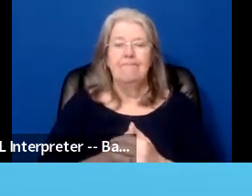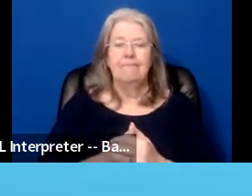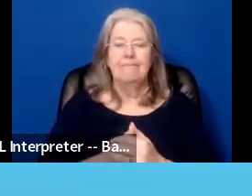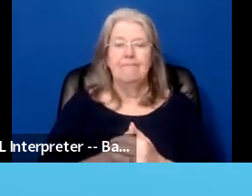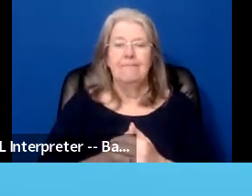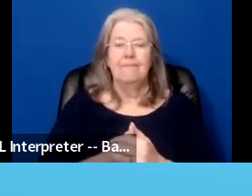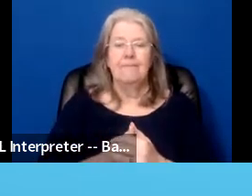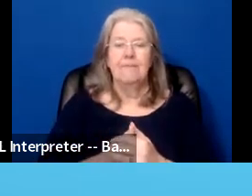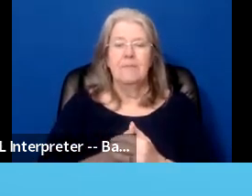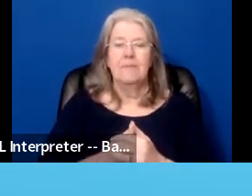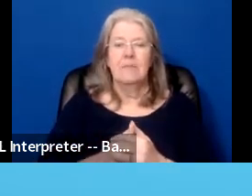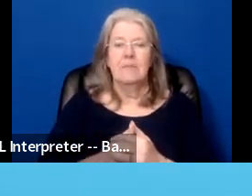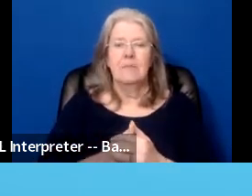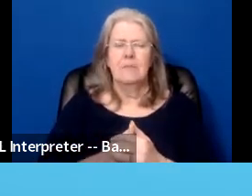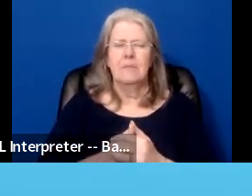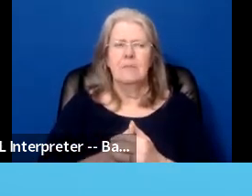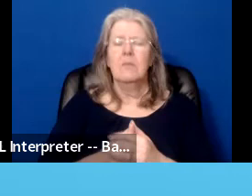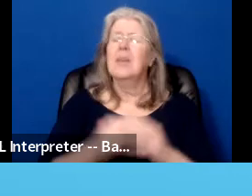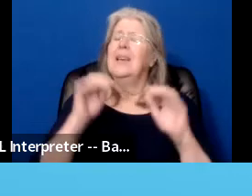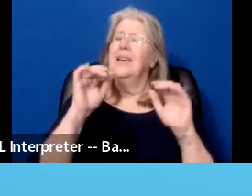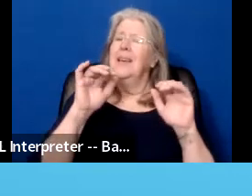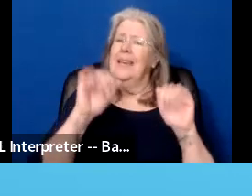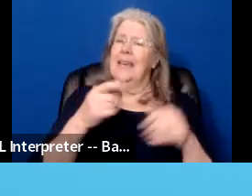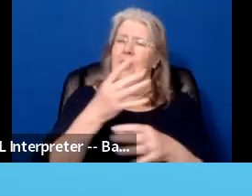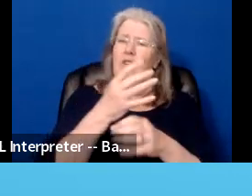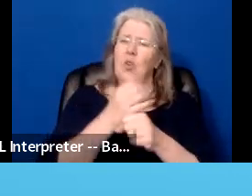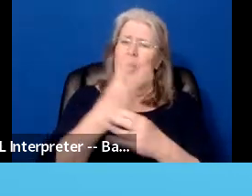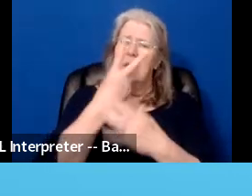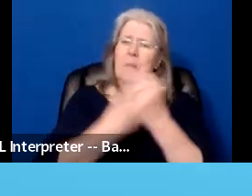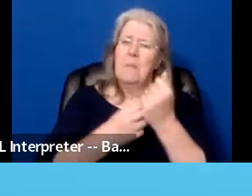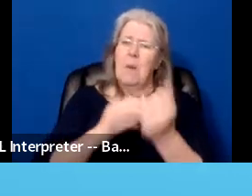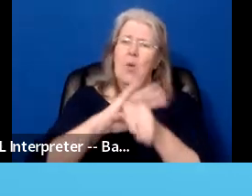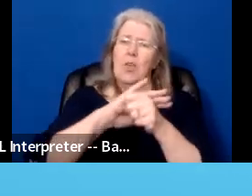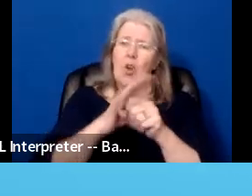a Shingles shot and the COVID vaccination shot at the same time?